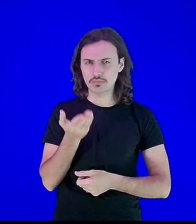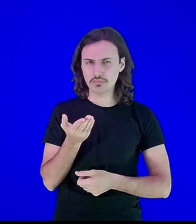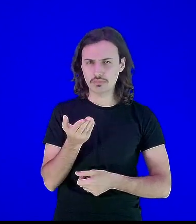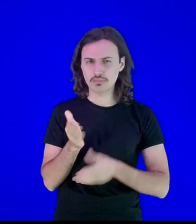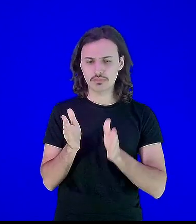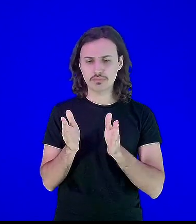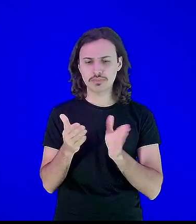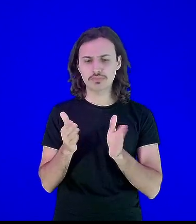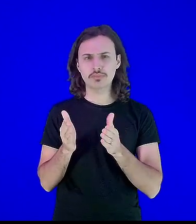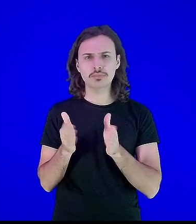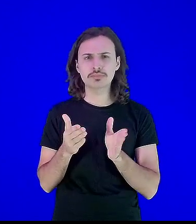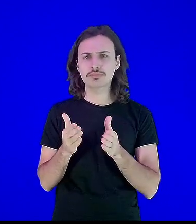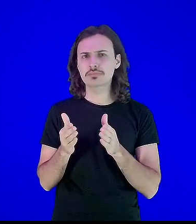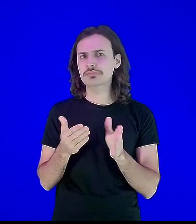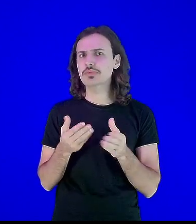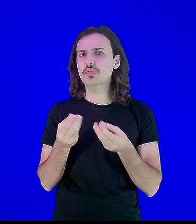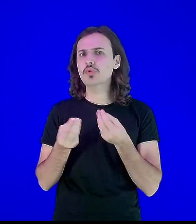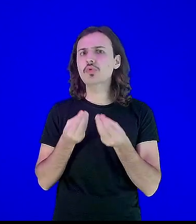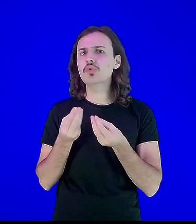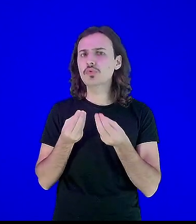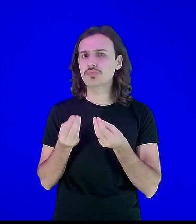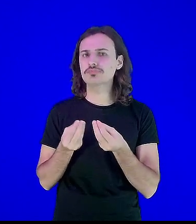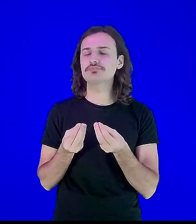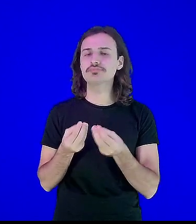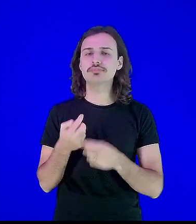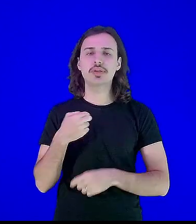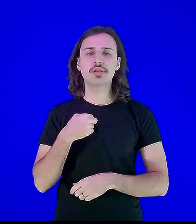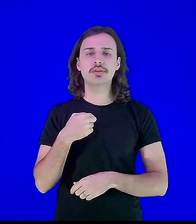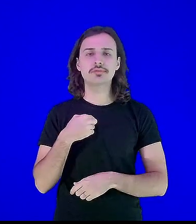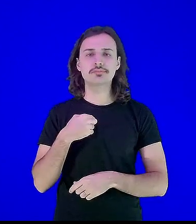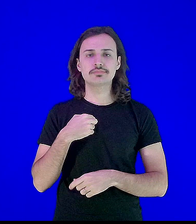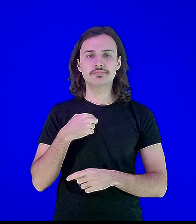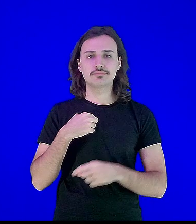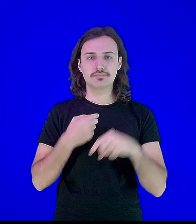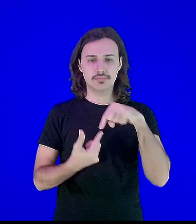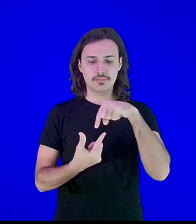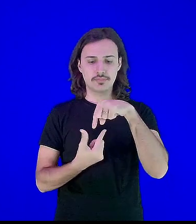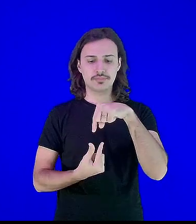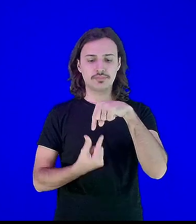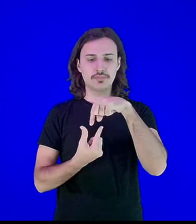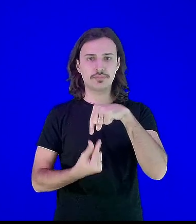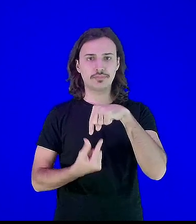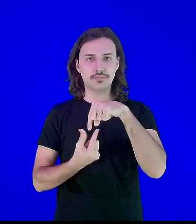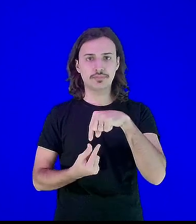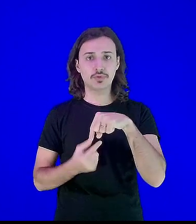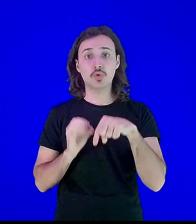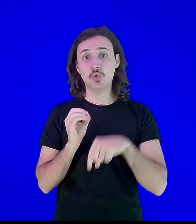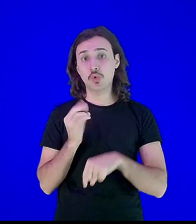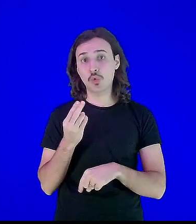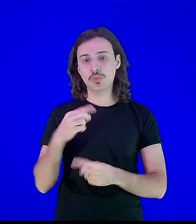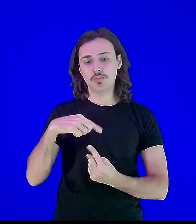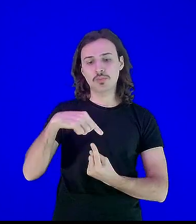I'm doing it by clicking on the arrow down key you can also go up